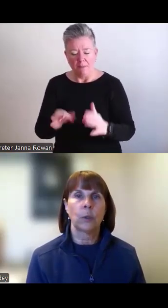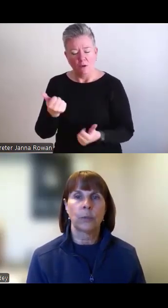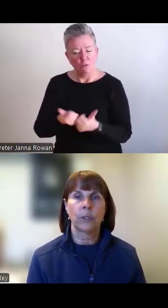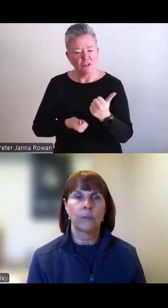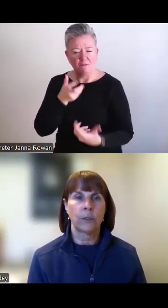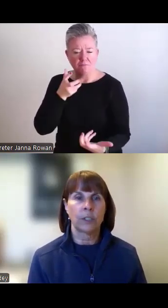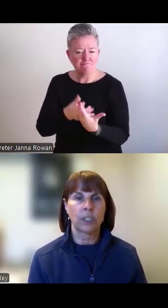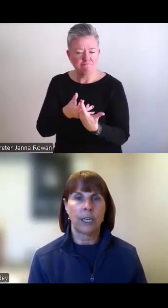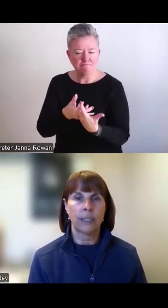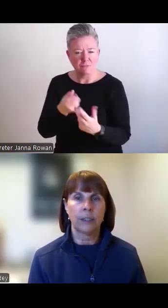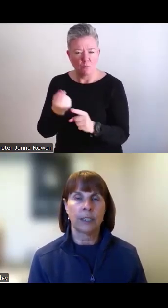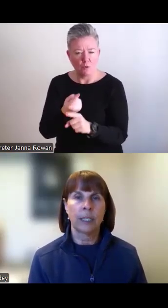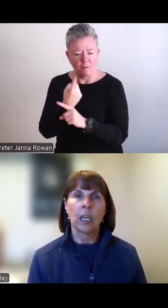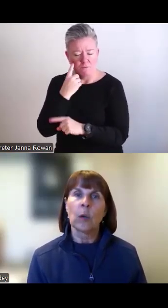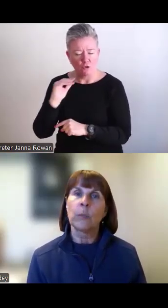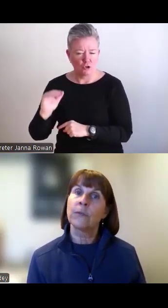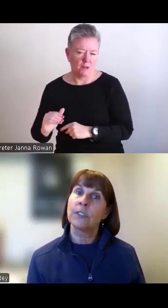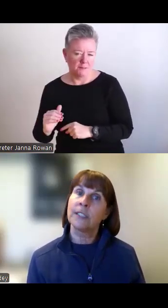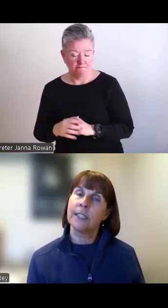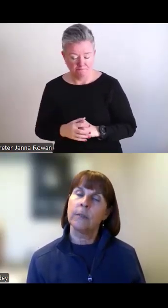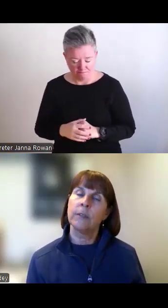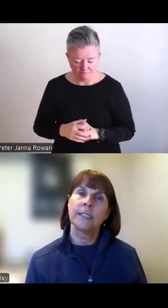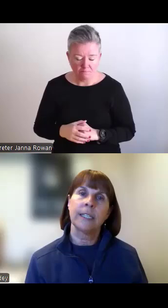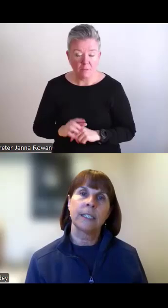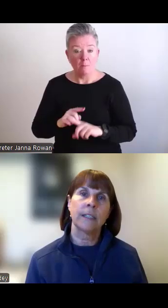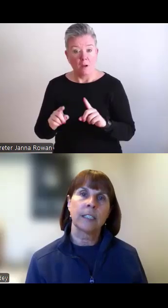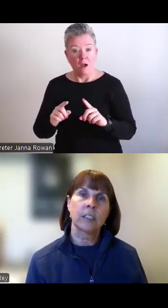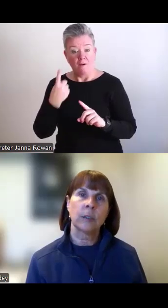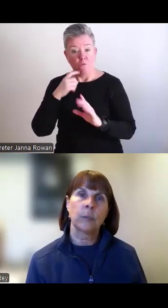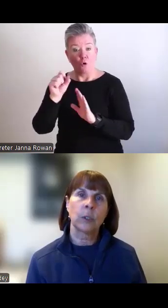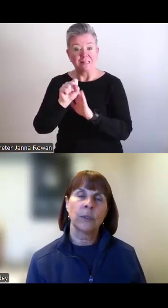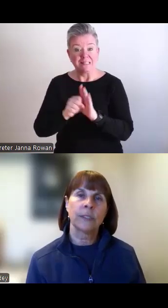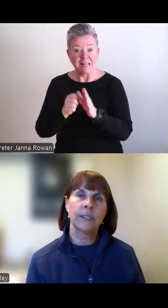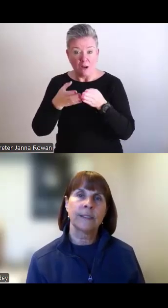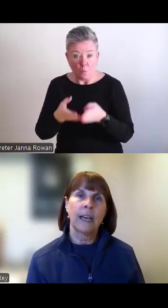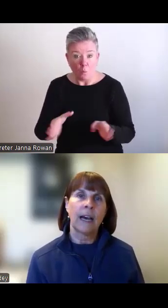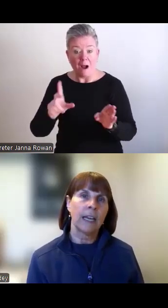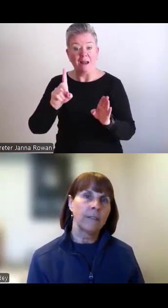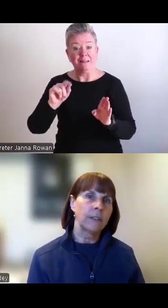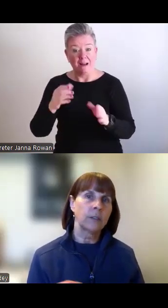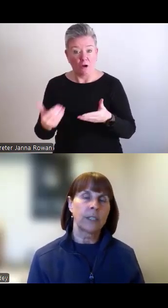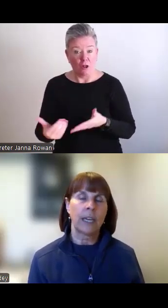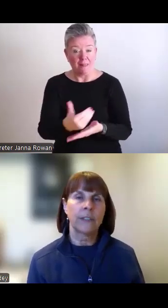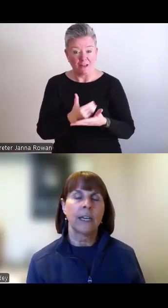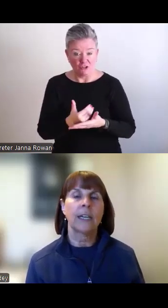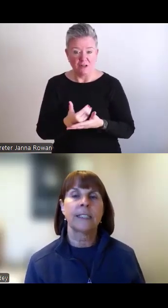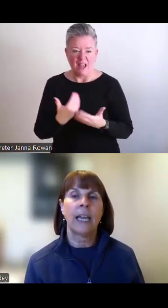most appropriate for the child. But for statewide data collection purposes, I have a little caveat